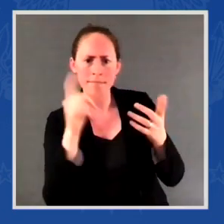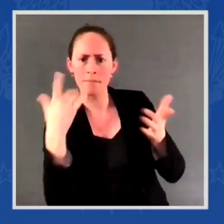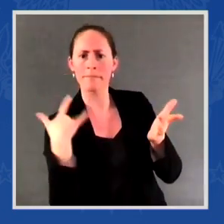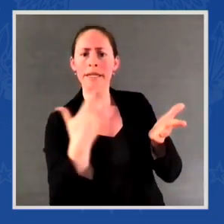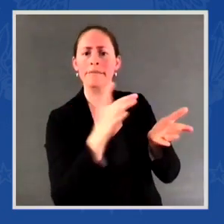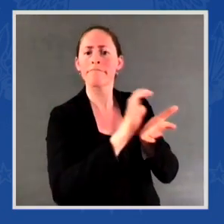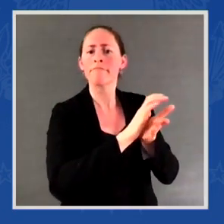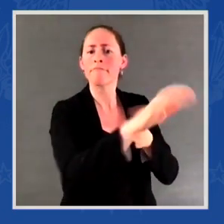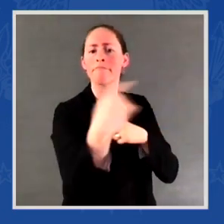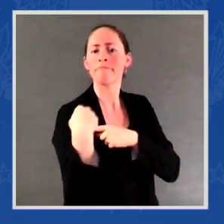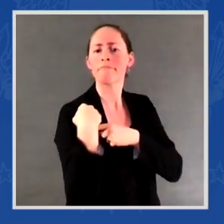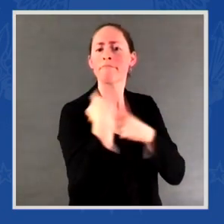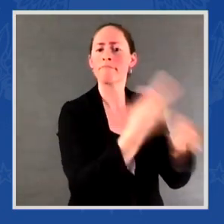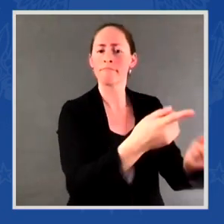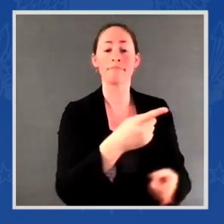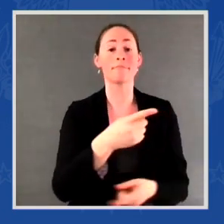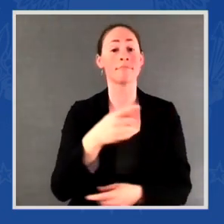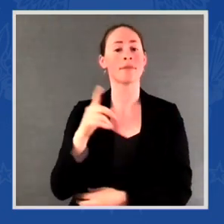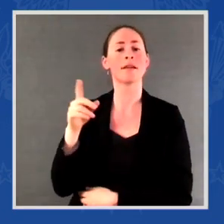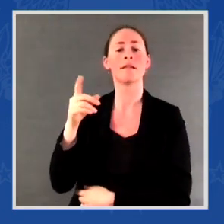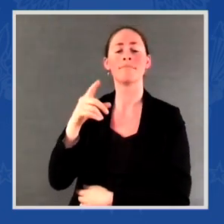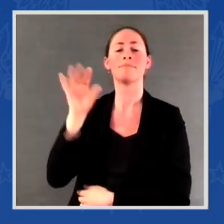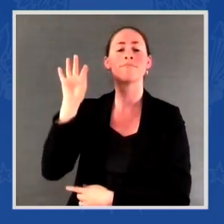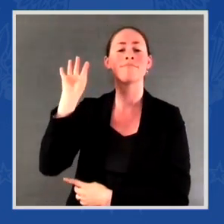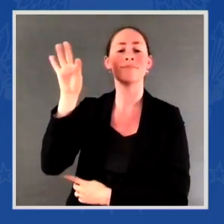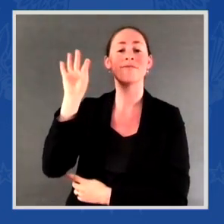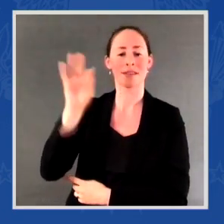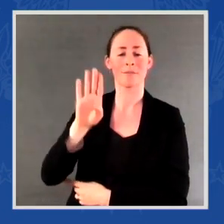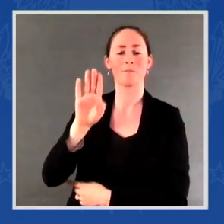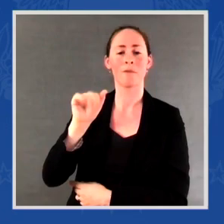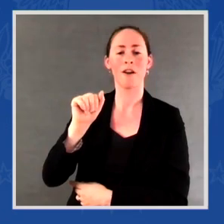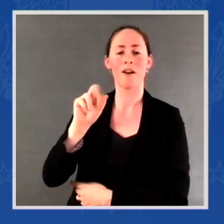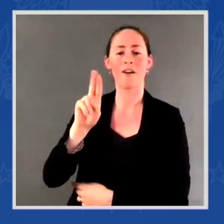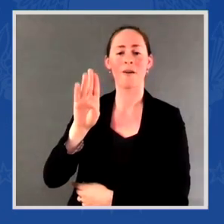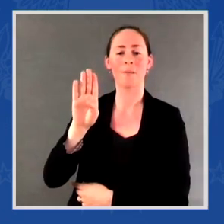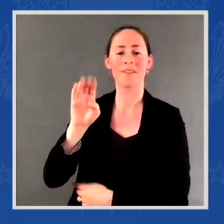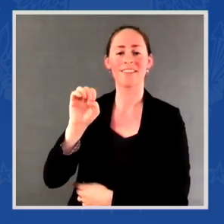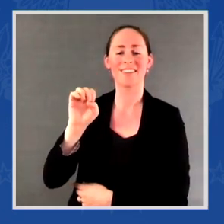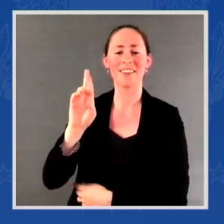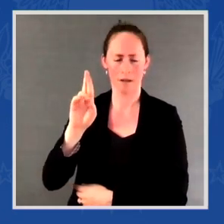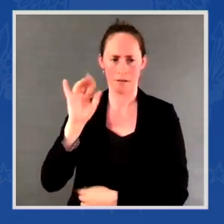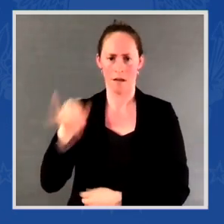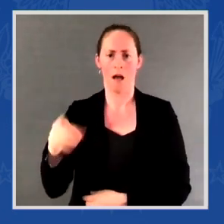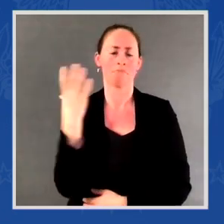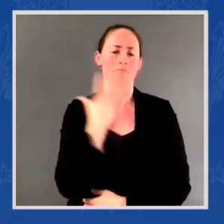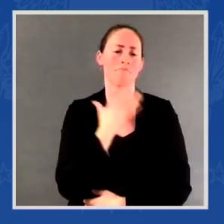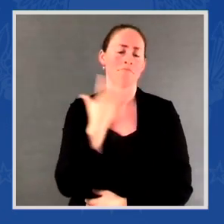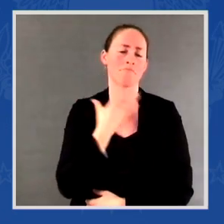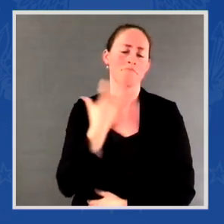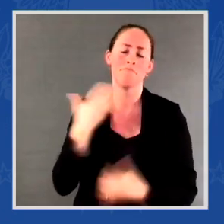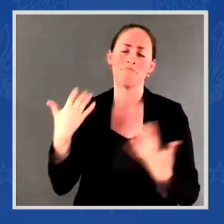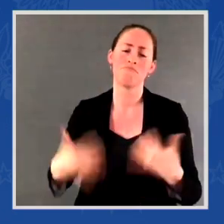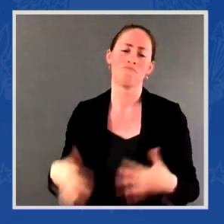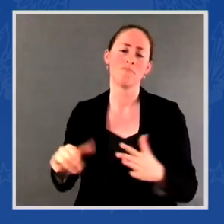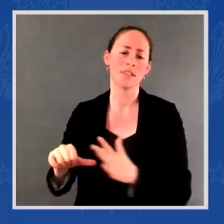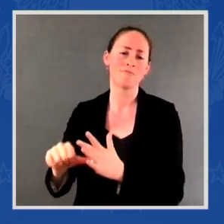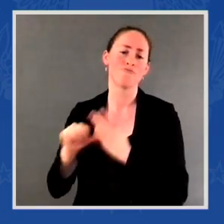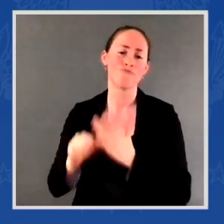Thanks for all you do, Rev.